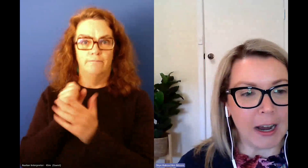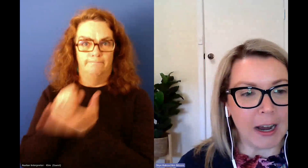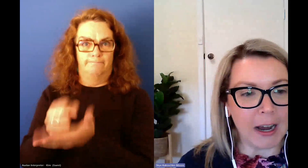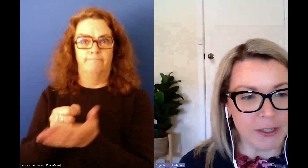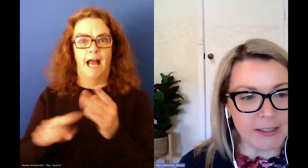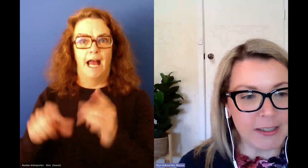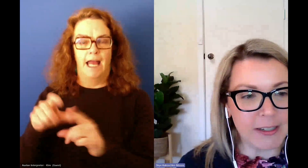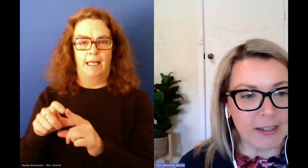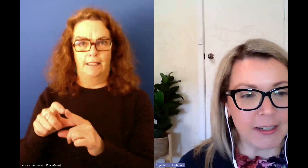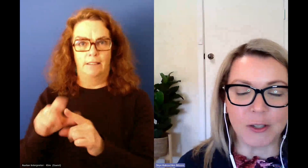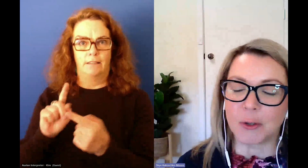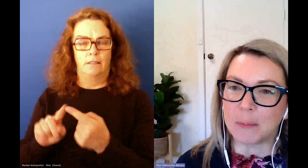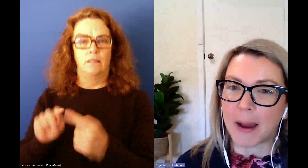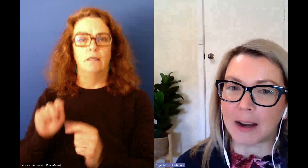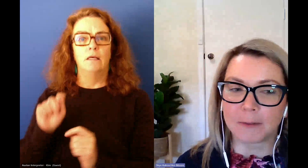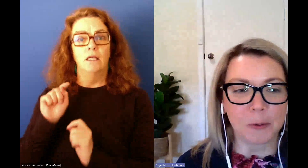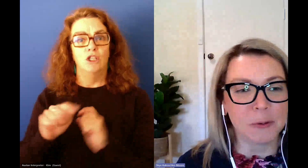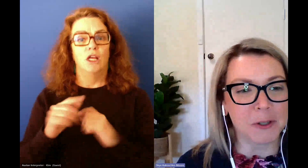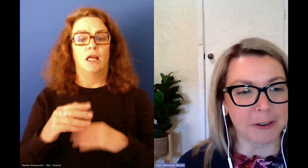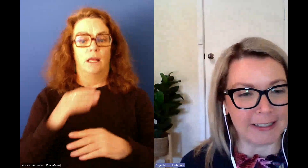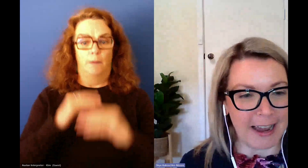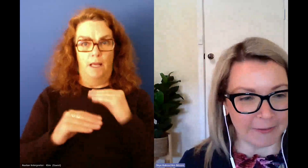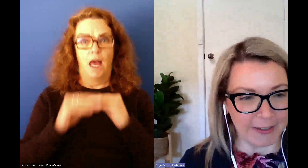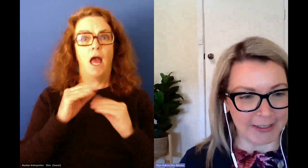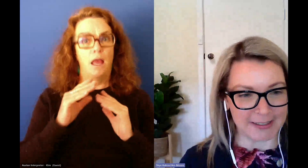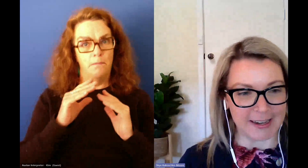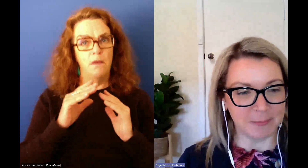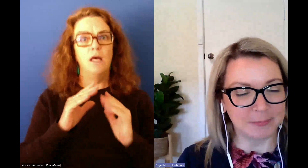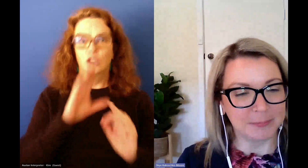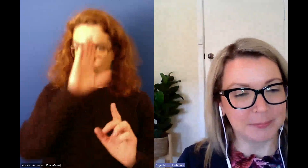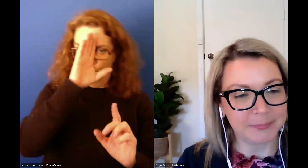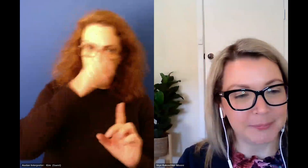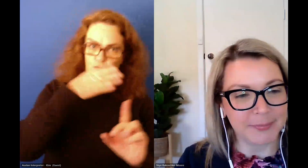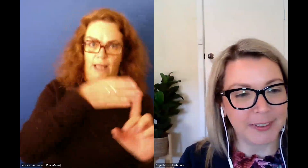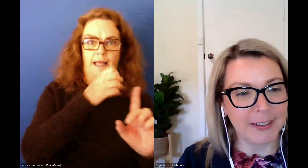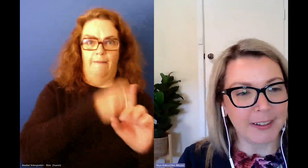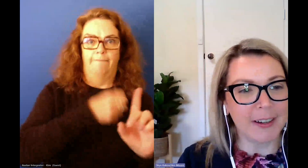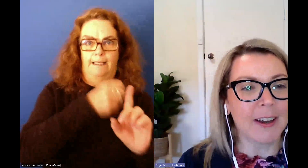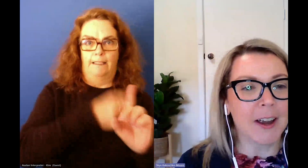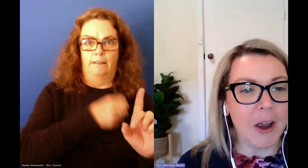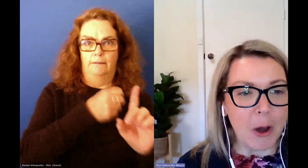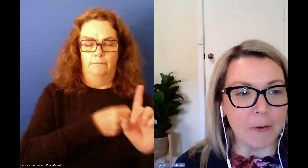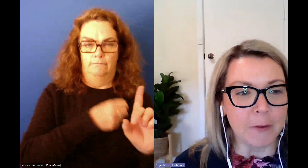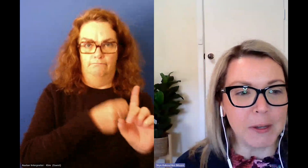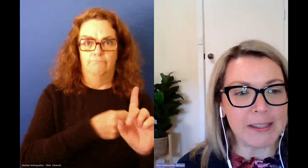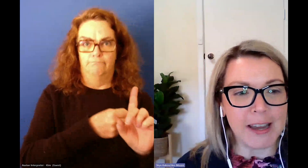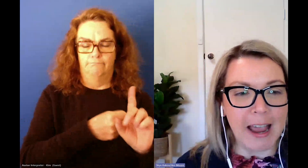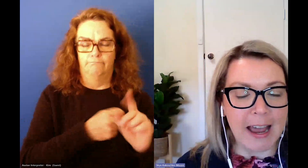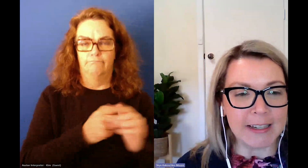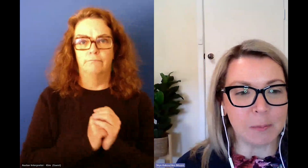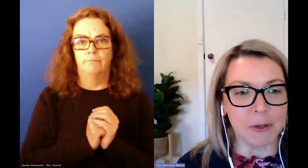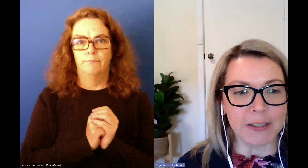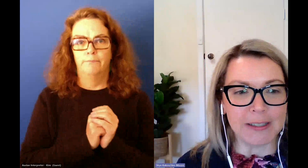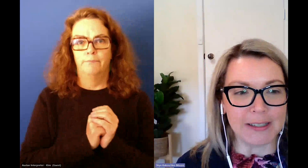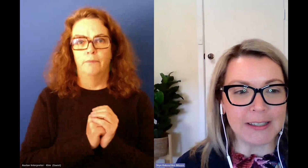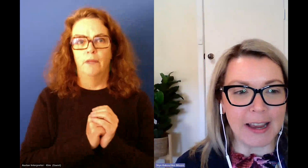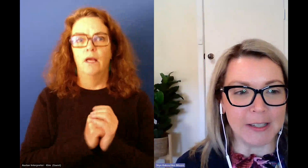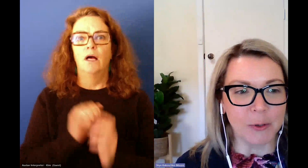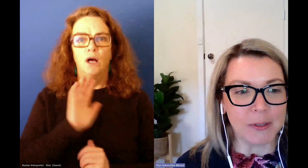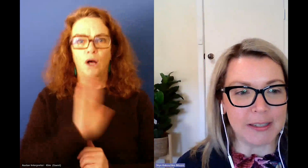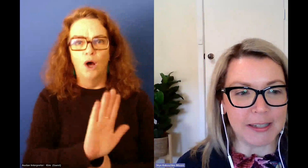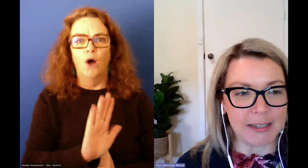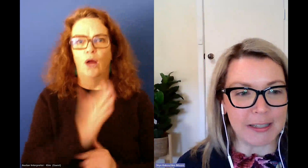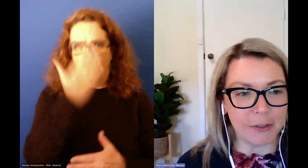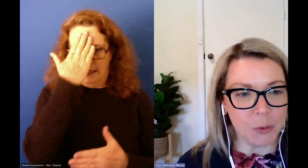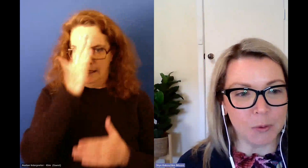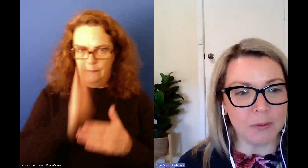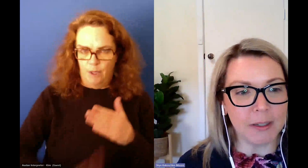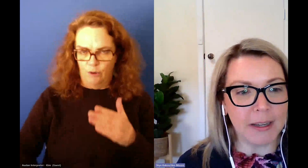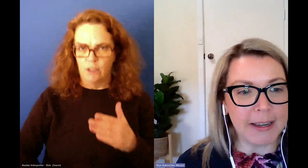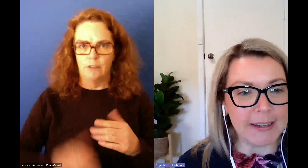transitioned into impactful direct advocacy. Her voice and experiences as an autistic individual